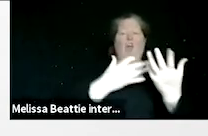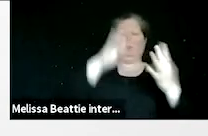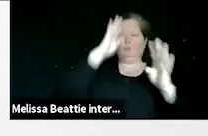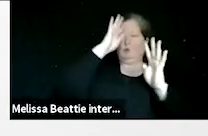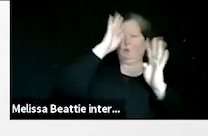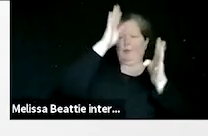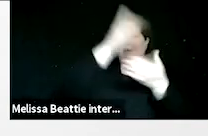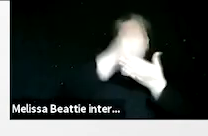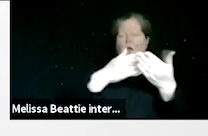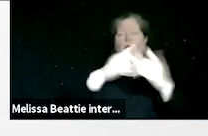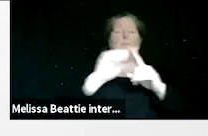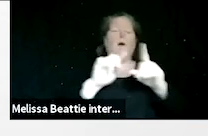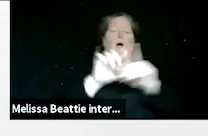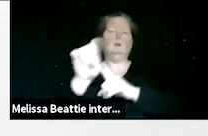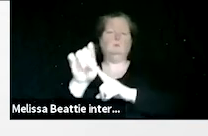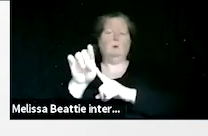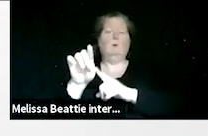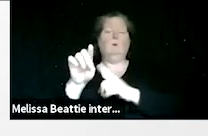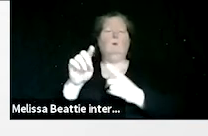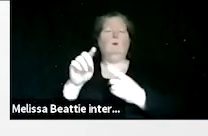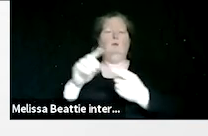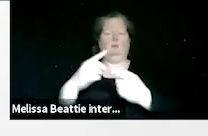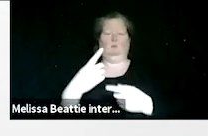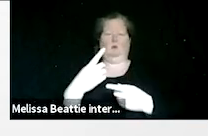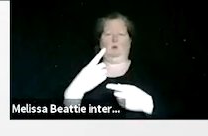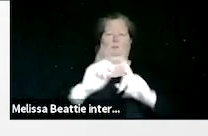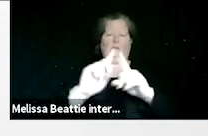I think, what are these different pieces of things that we can put together.